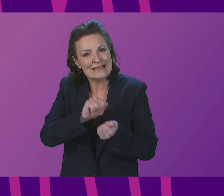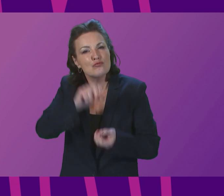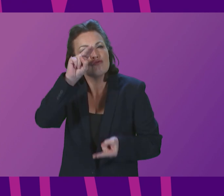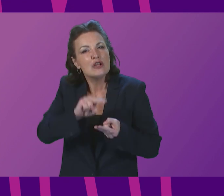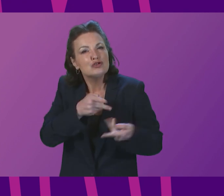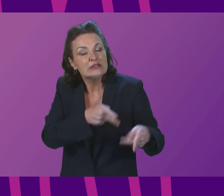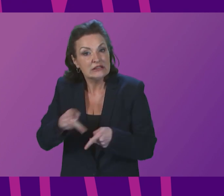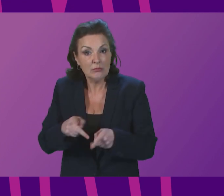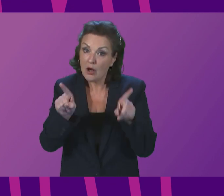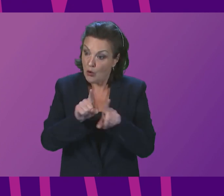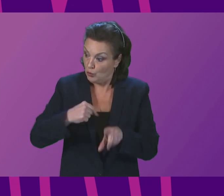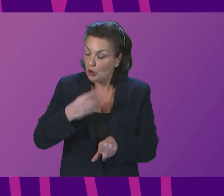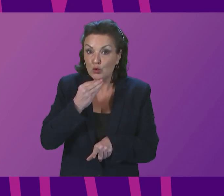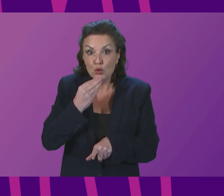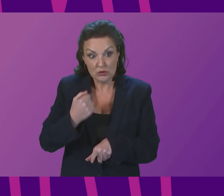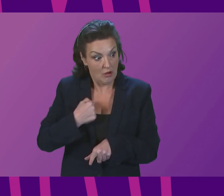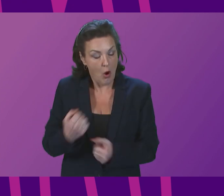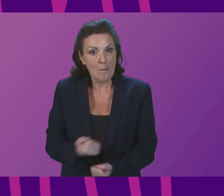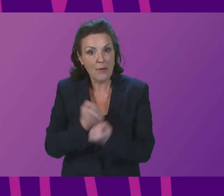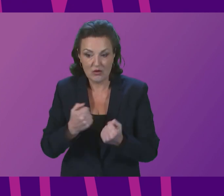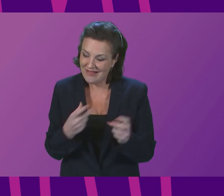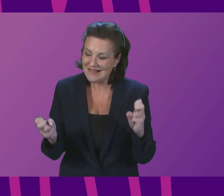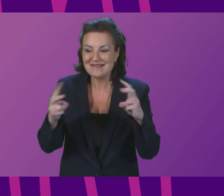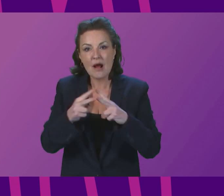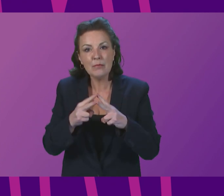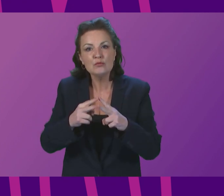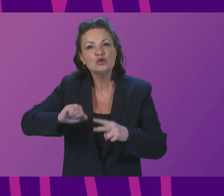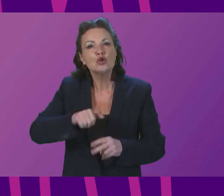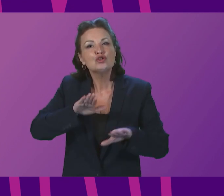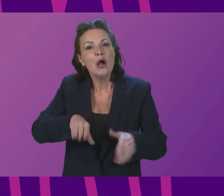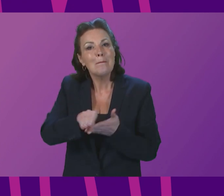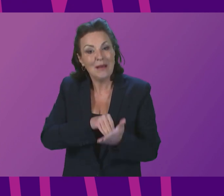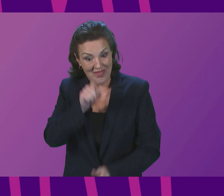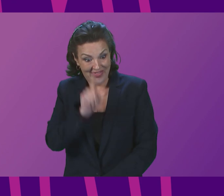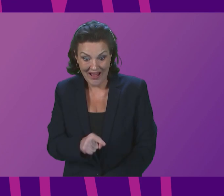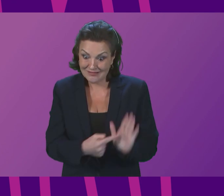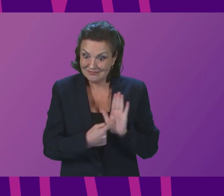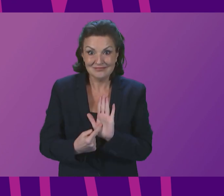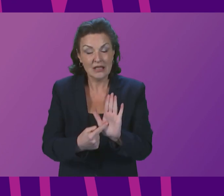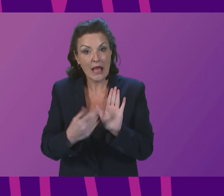We are using our powers, and the doubling of the Scottish child payment is the principal example of that.